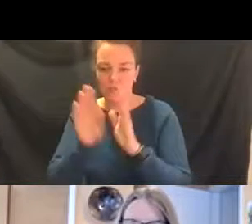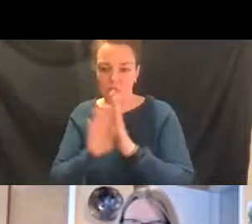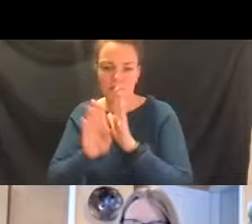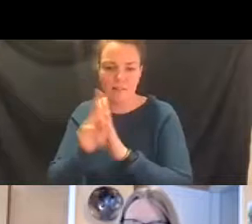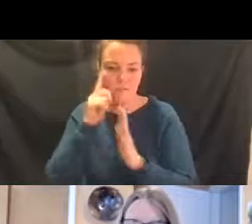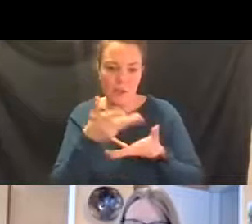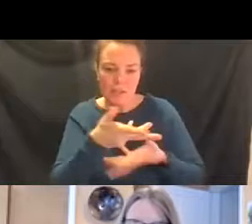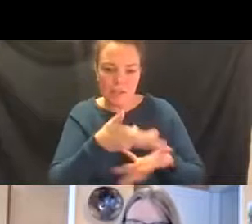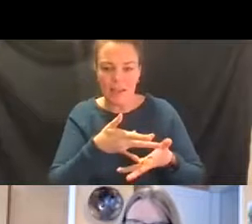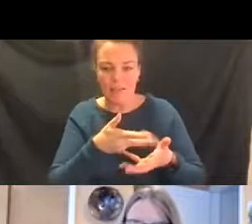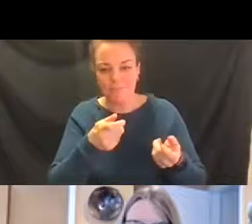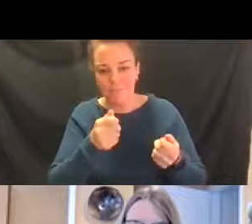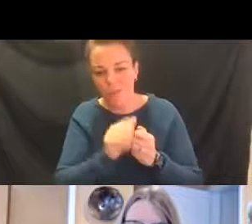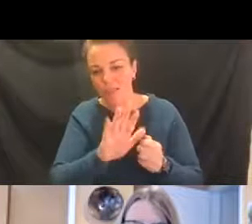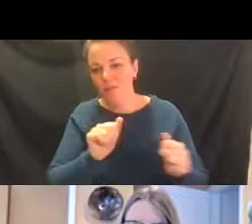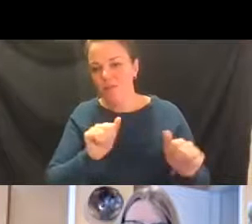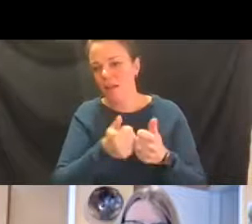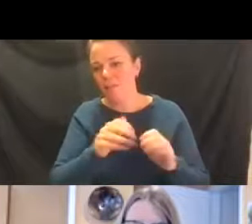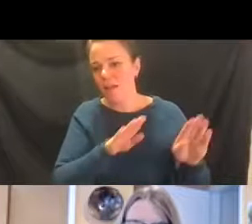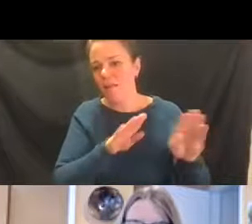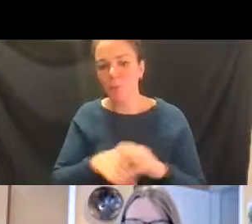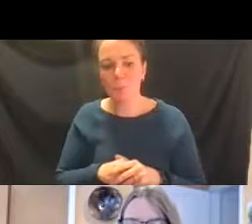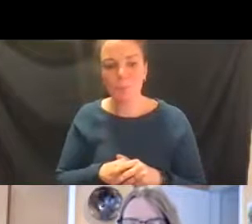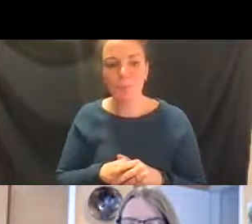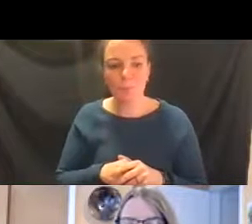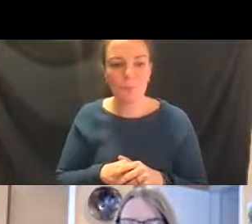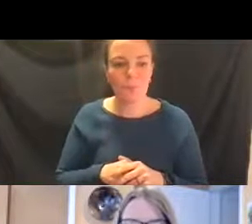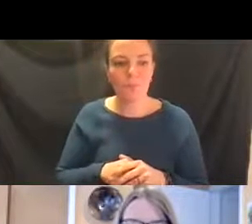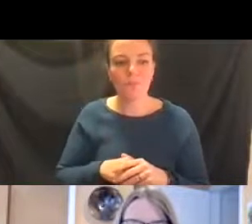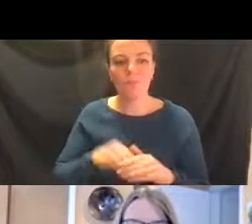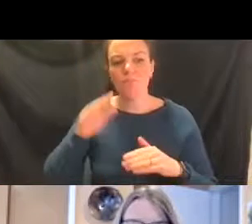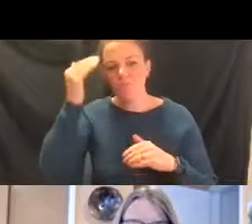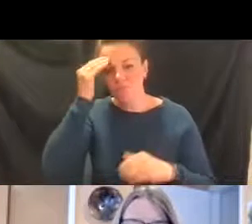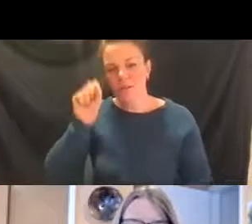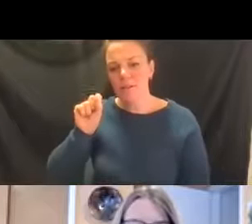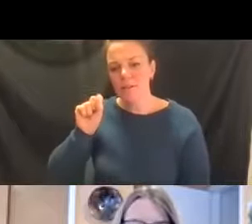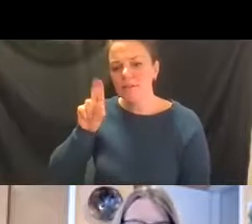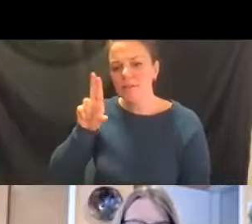challenging behaviors. so this is just we all know about sundowning and shadowing agitation